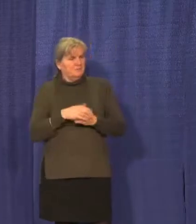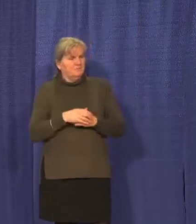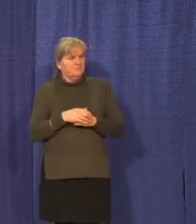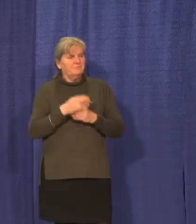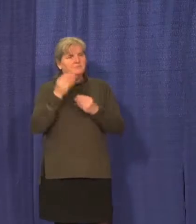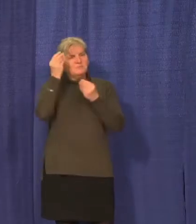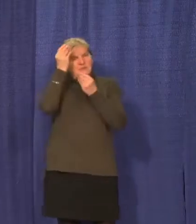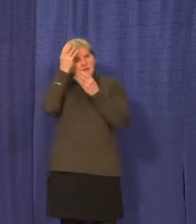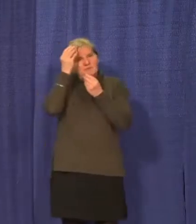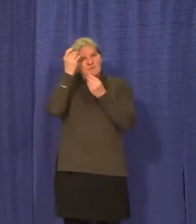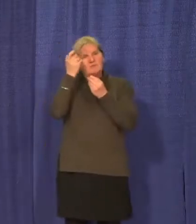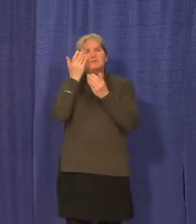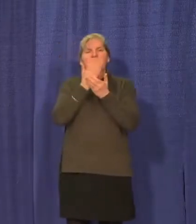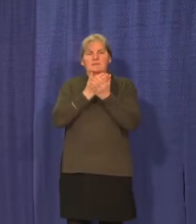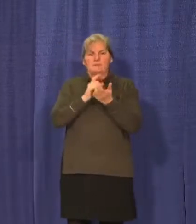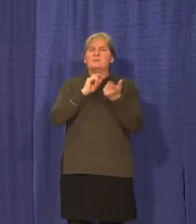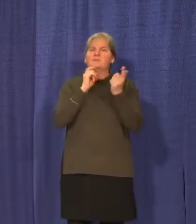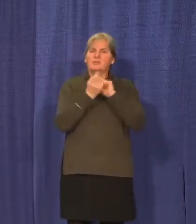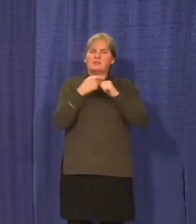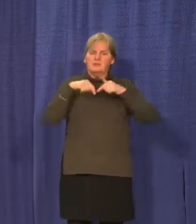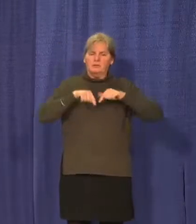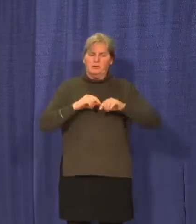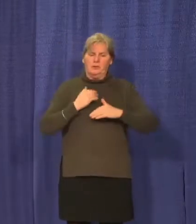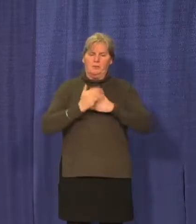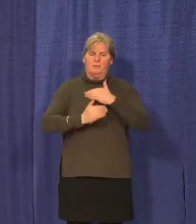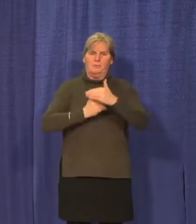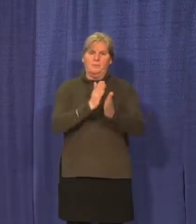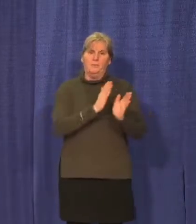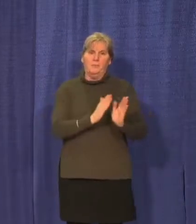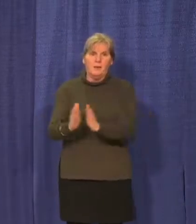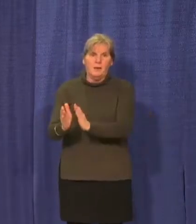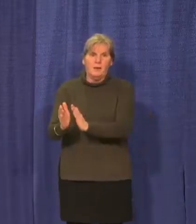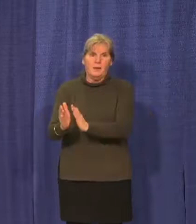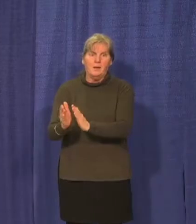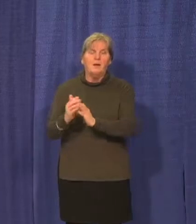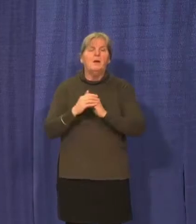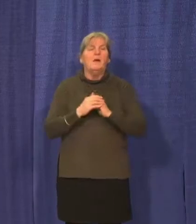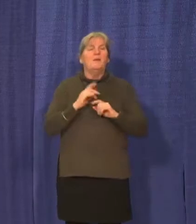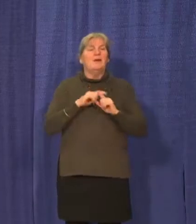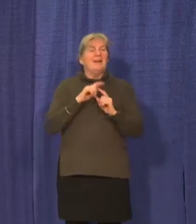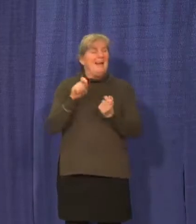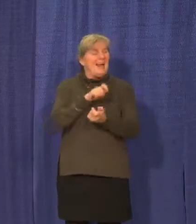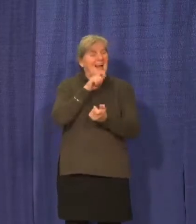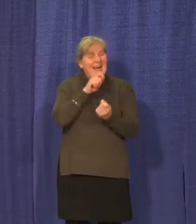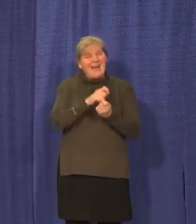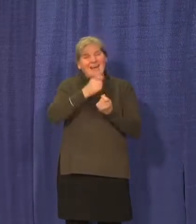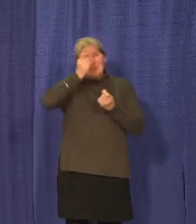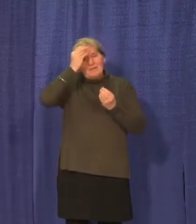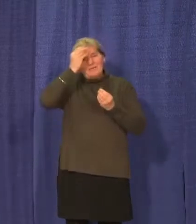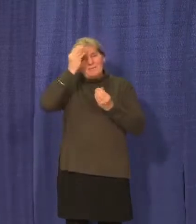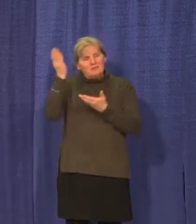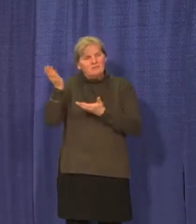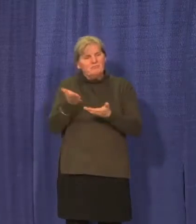Information has changed as we have gone through phases of our plan forward. But the most accurate information is always available